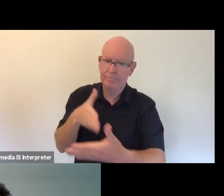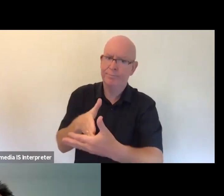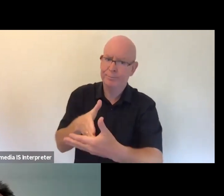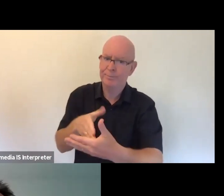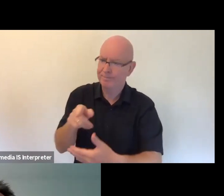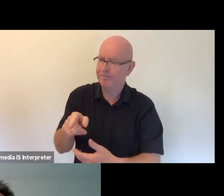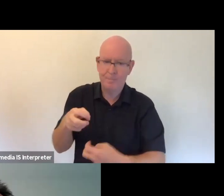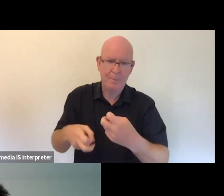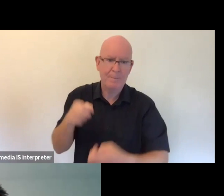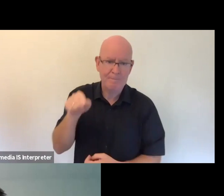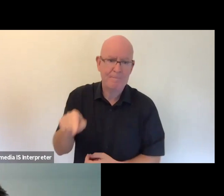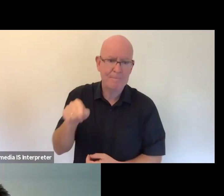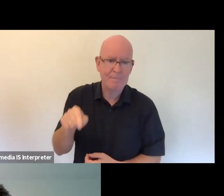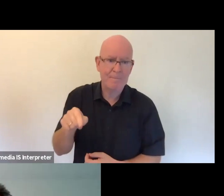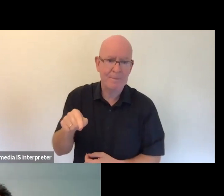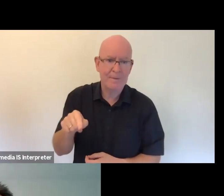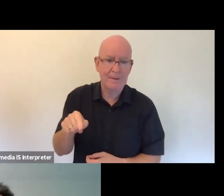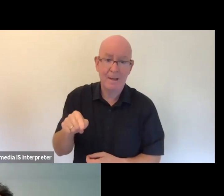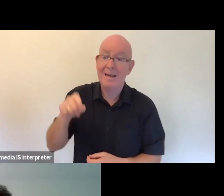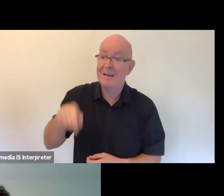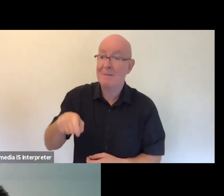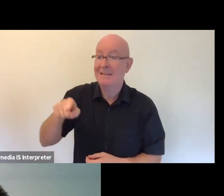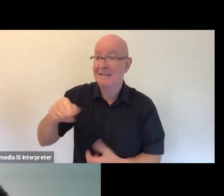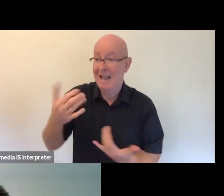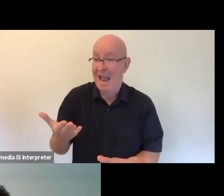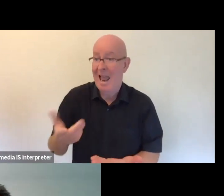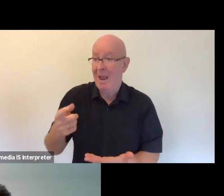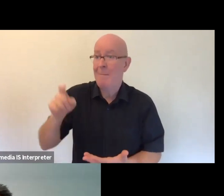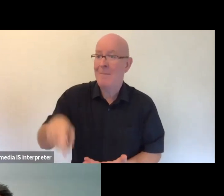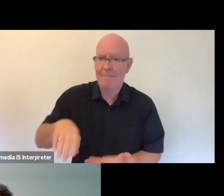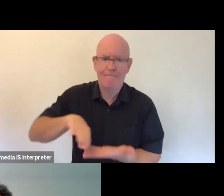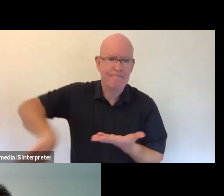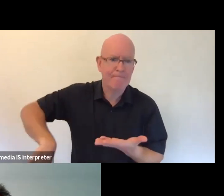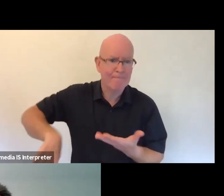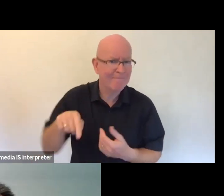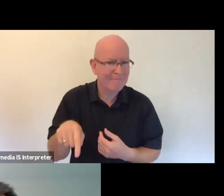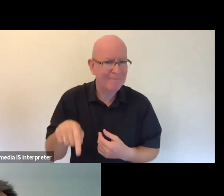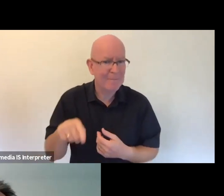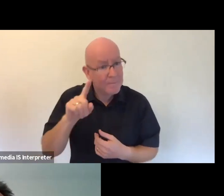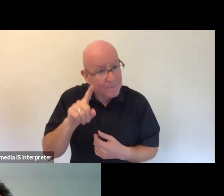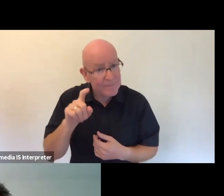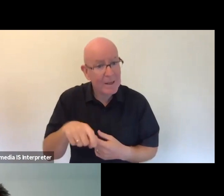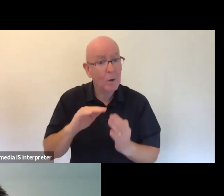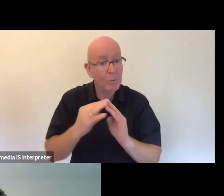they succeed to cover 1% of the working-age population which is pretty significant.